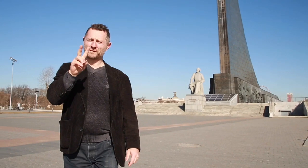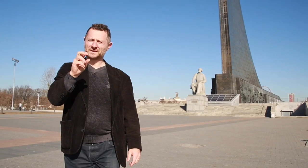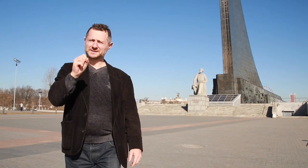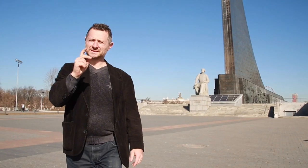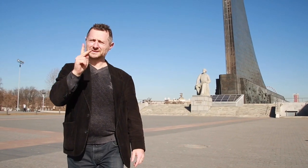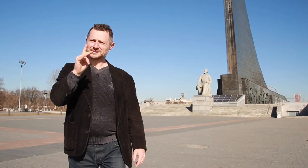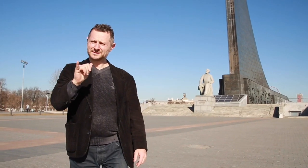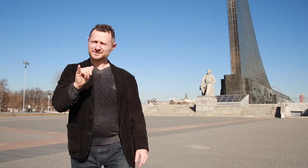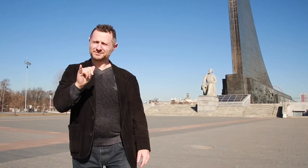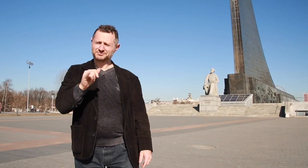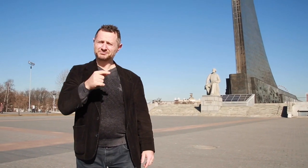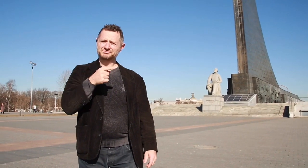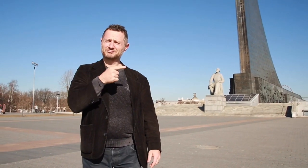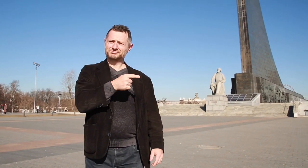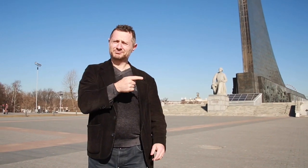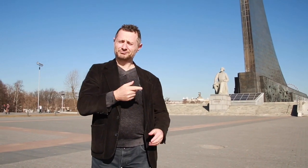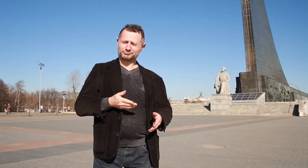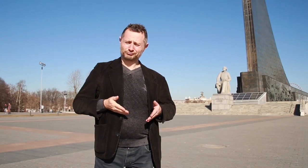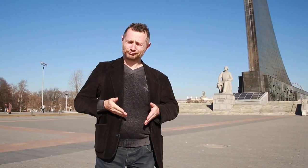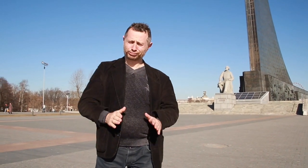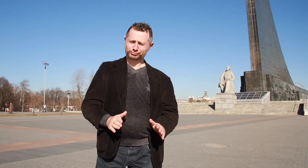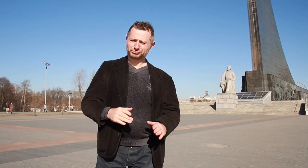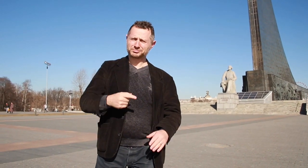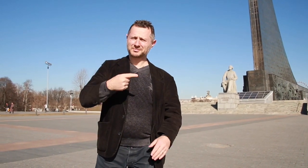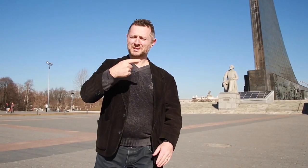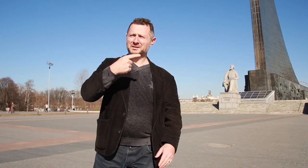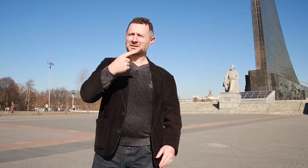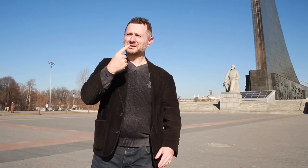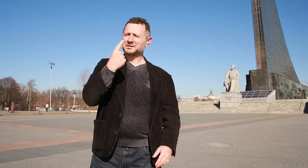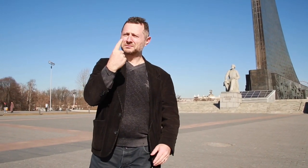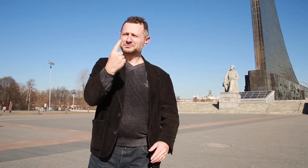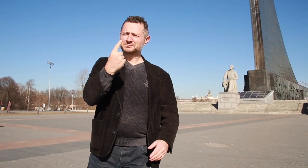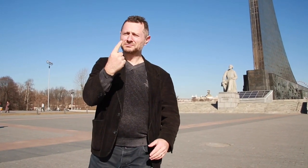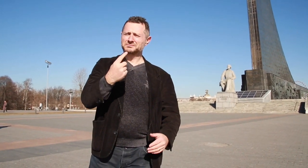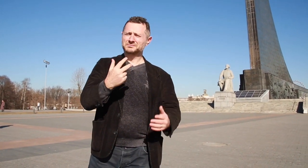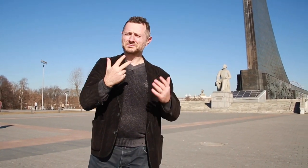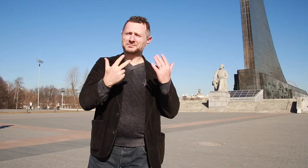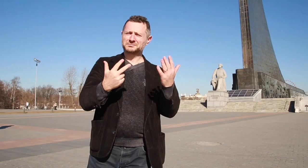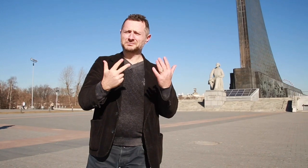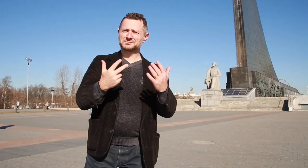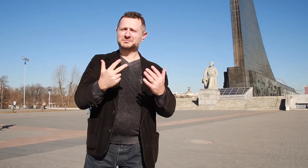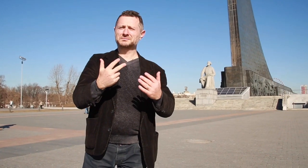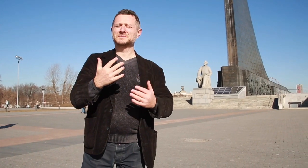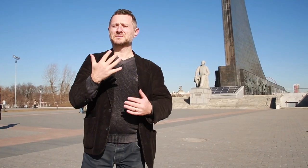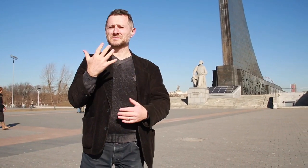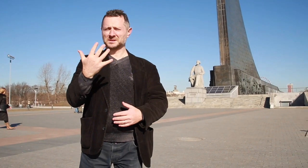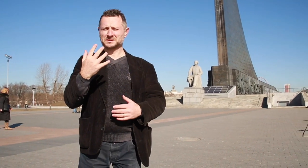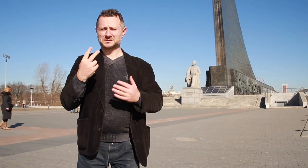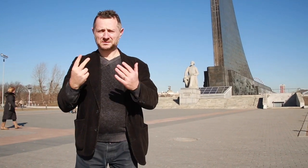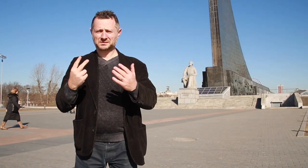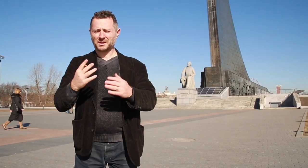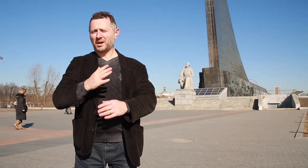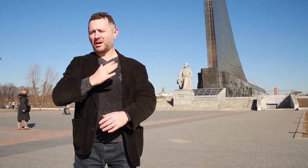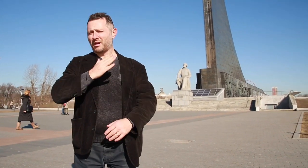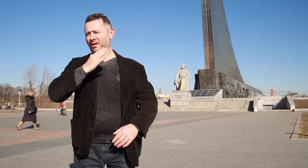important person because he spread the idea of going in to space. He was the father